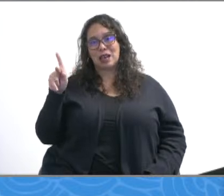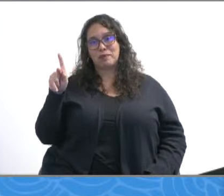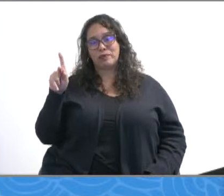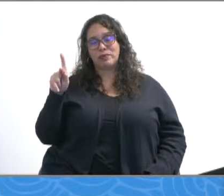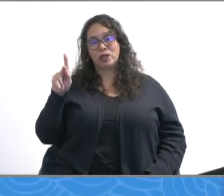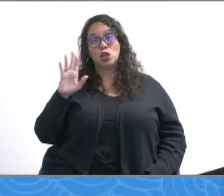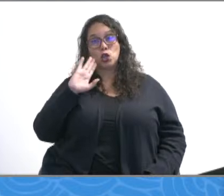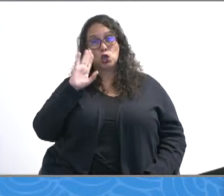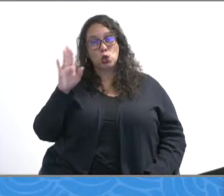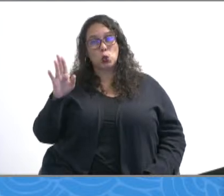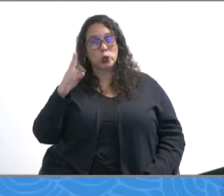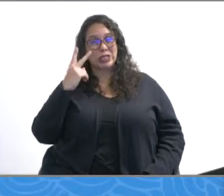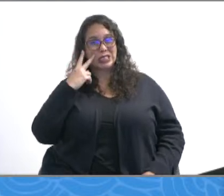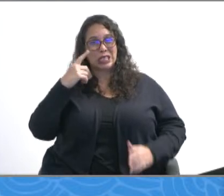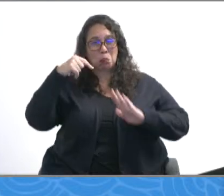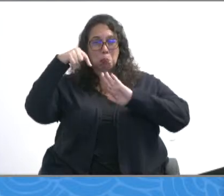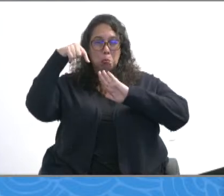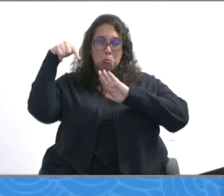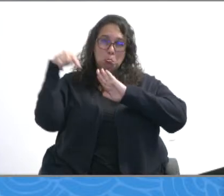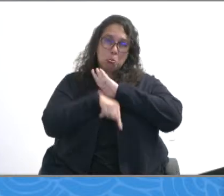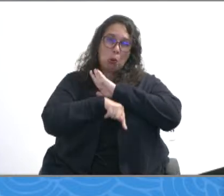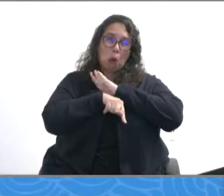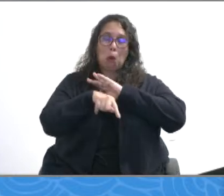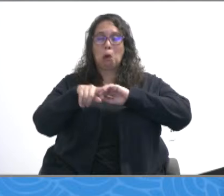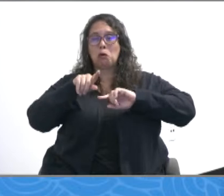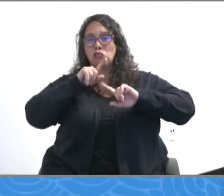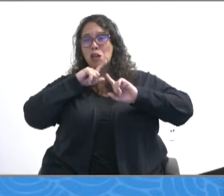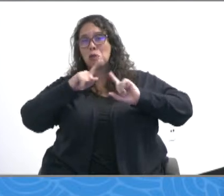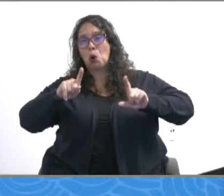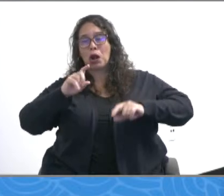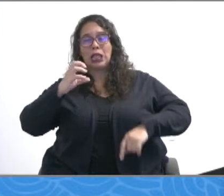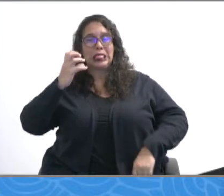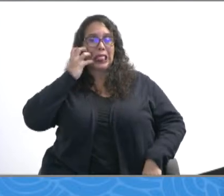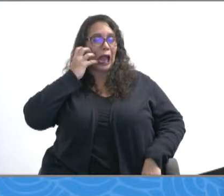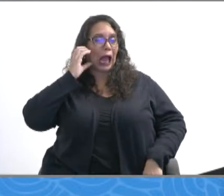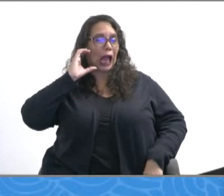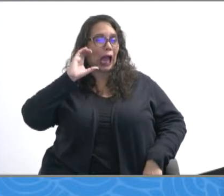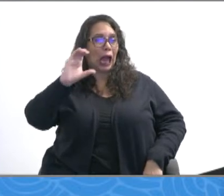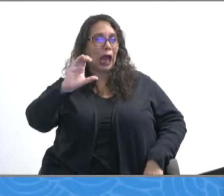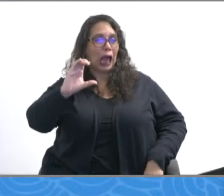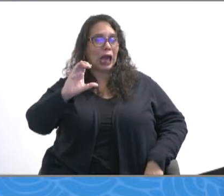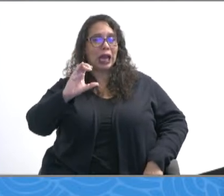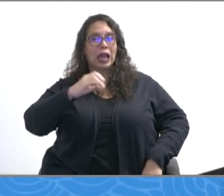with an exhaustive look at the progress of each metric in the LCAP,